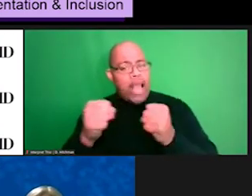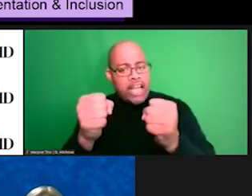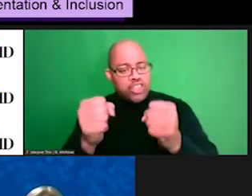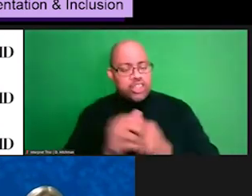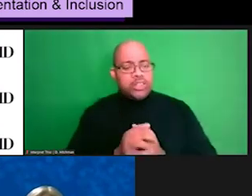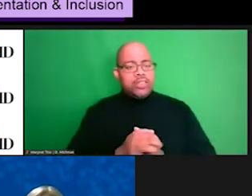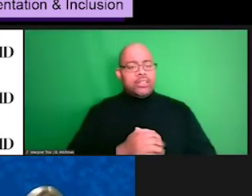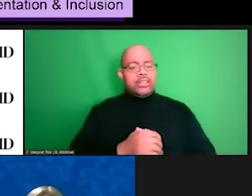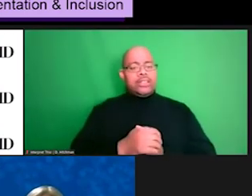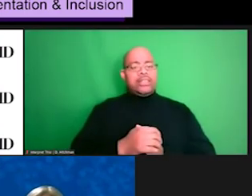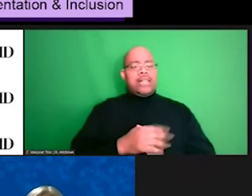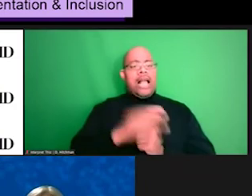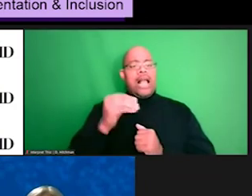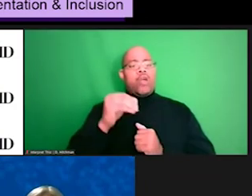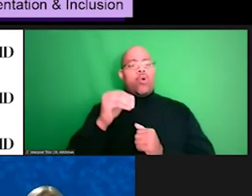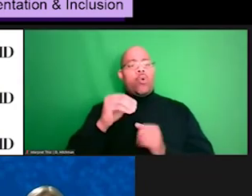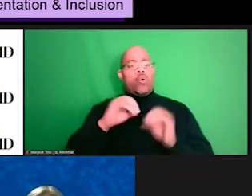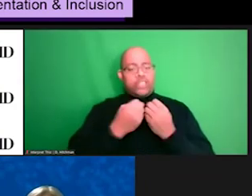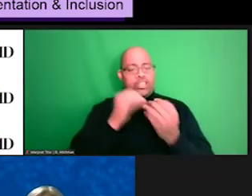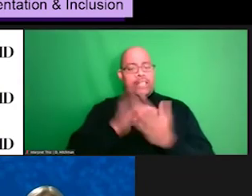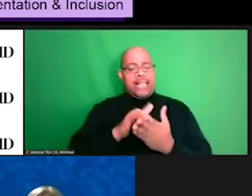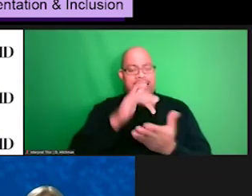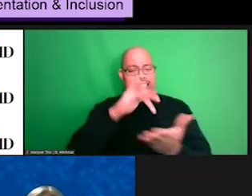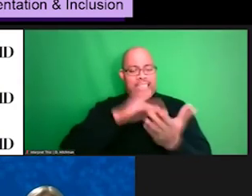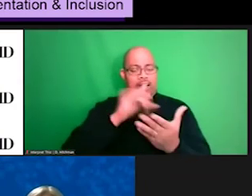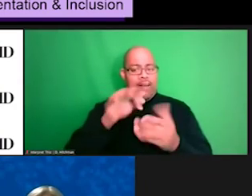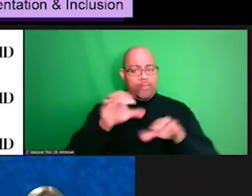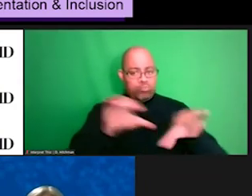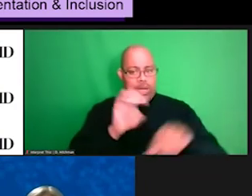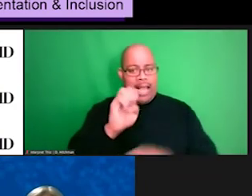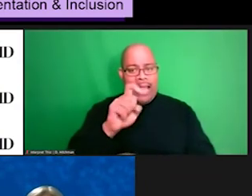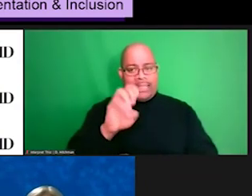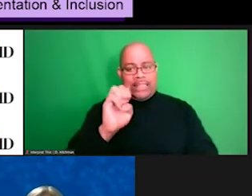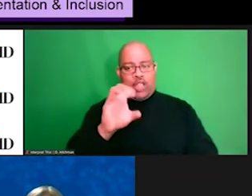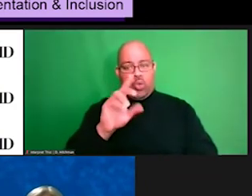and innovation organization that's the center of execution, and that organization is really